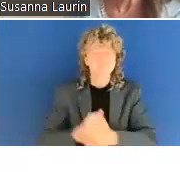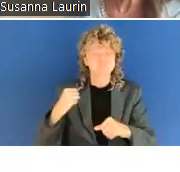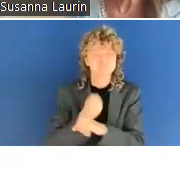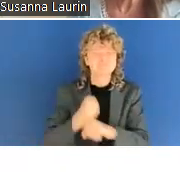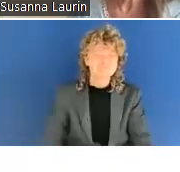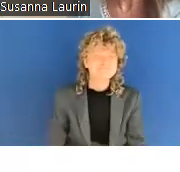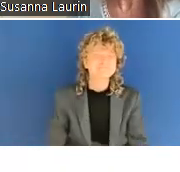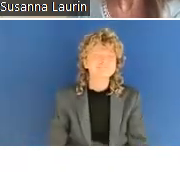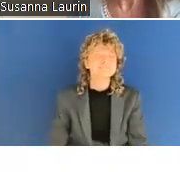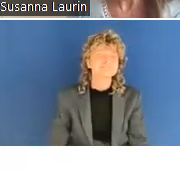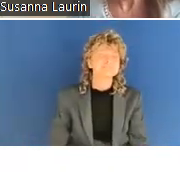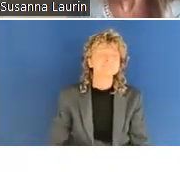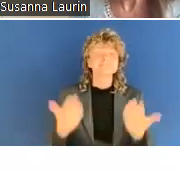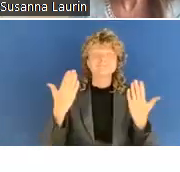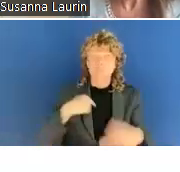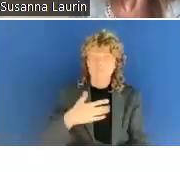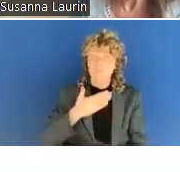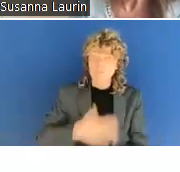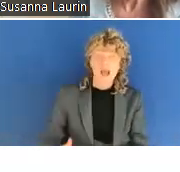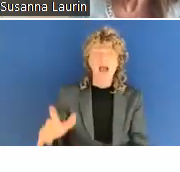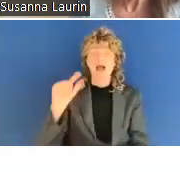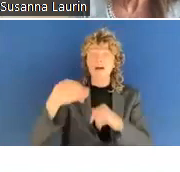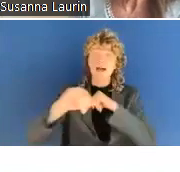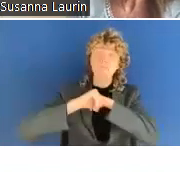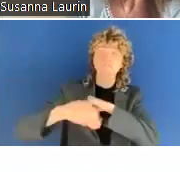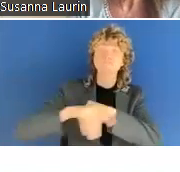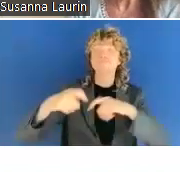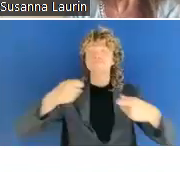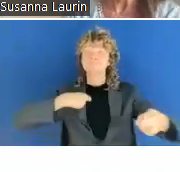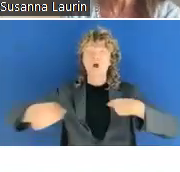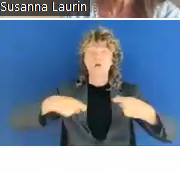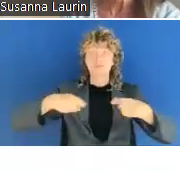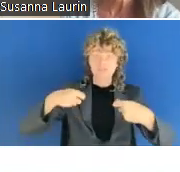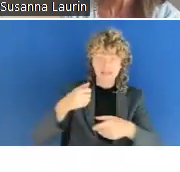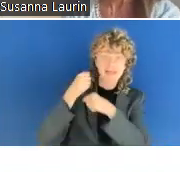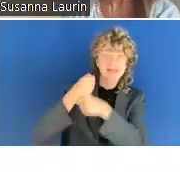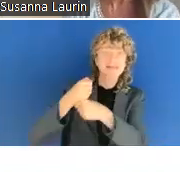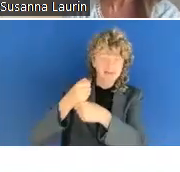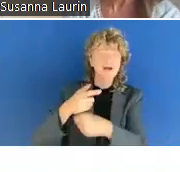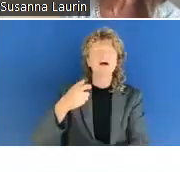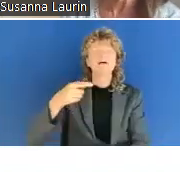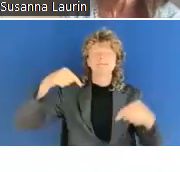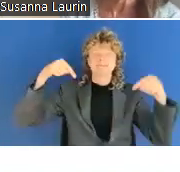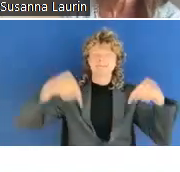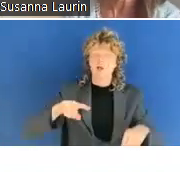because this is, of course not the only thing happening. We are also doing the M-Enabling in the